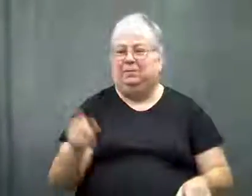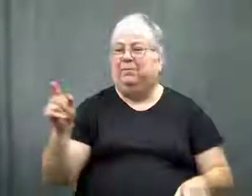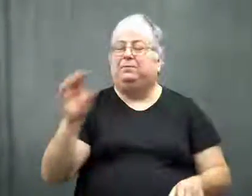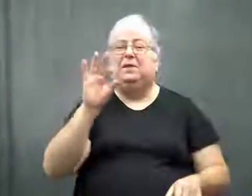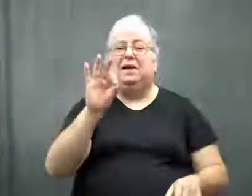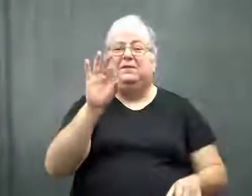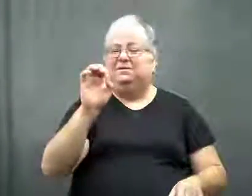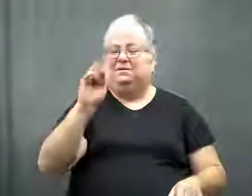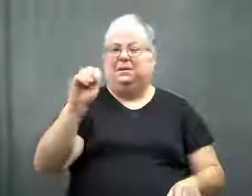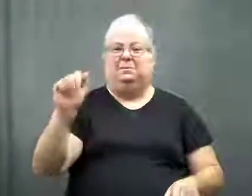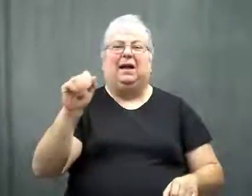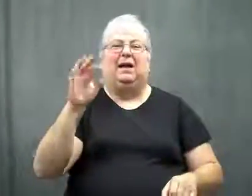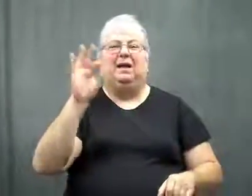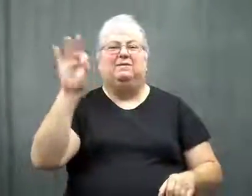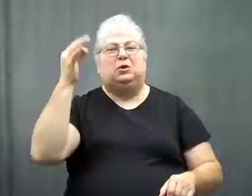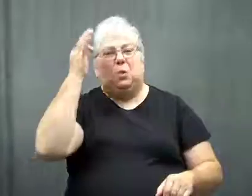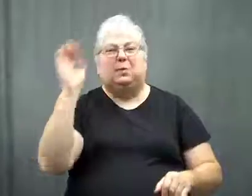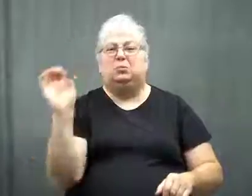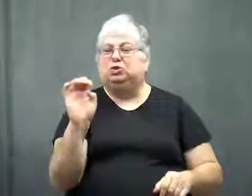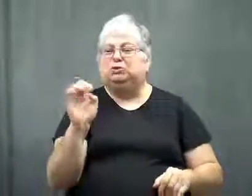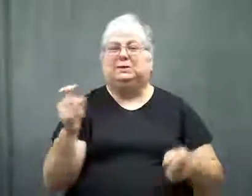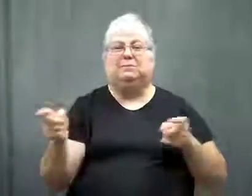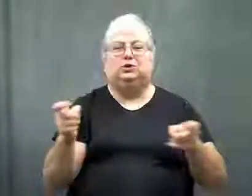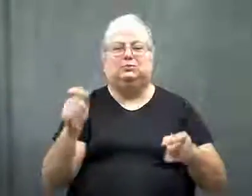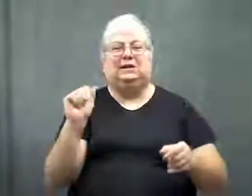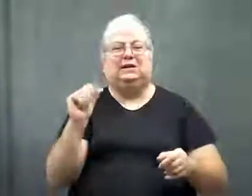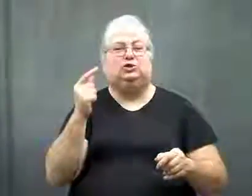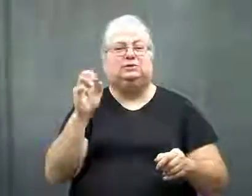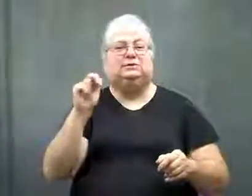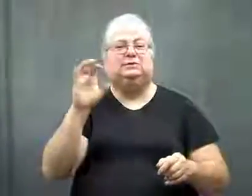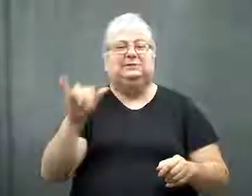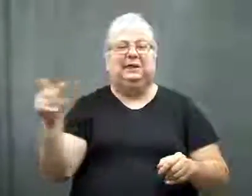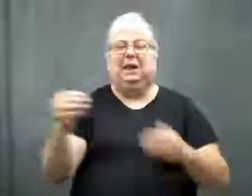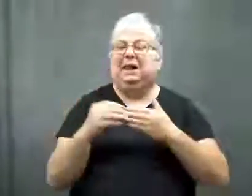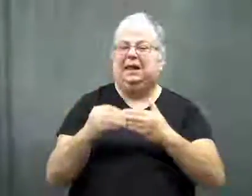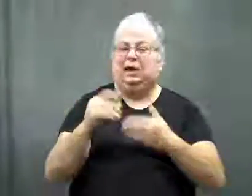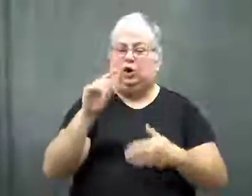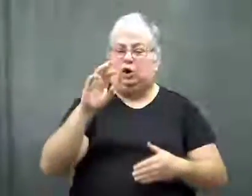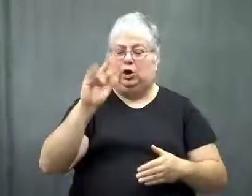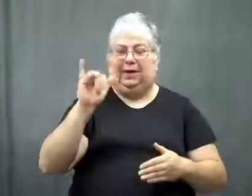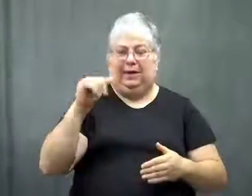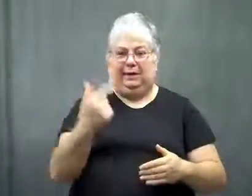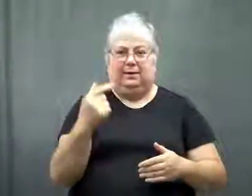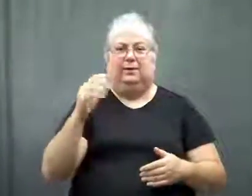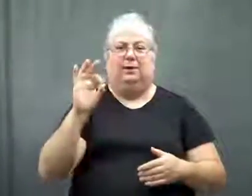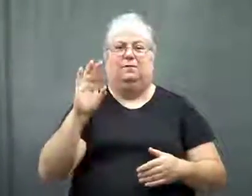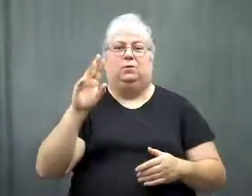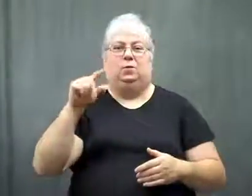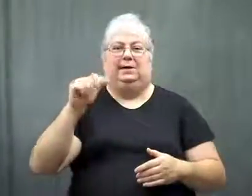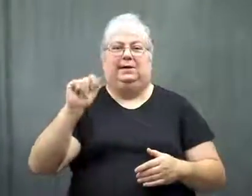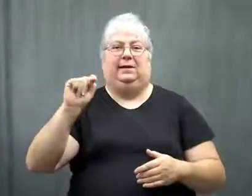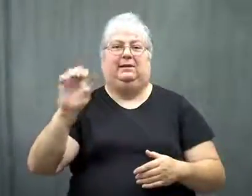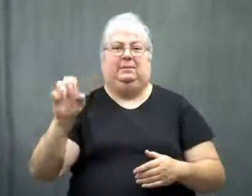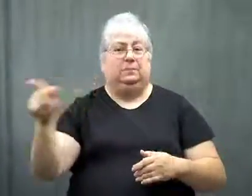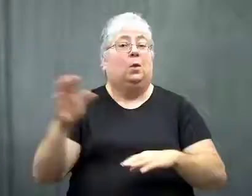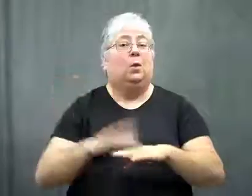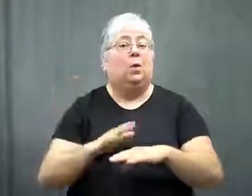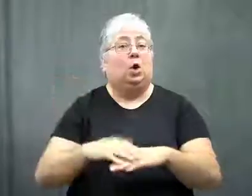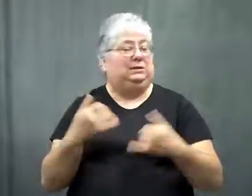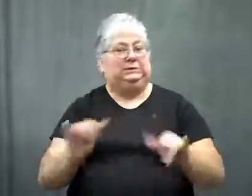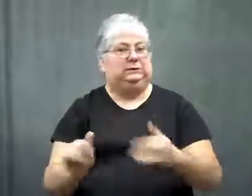Federal Emergency Management Agency (FEMA) director Craig Fugate